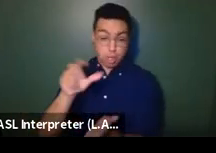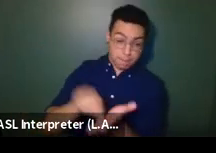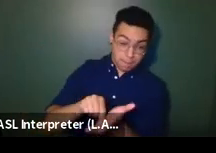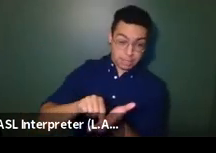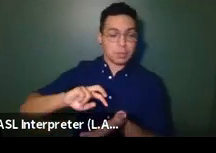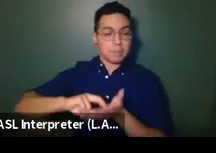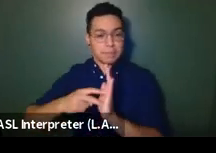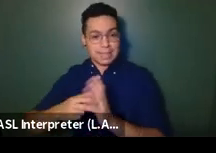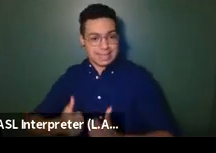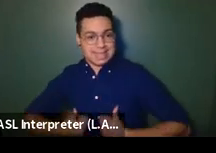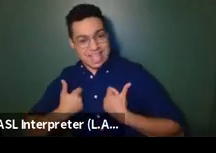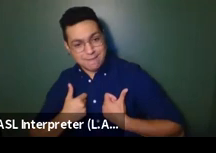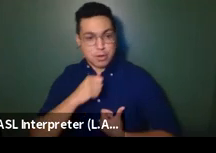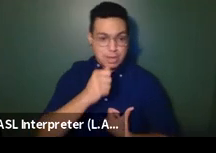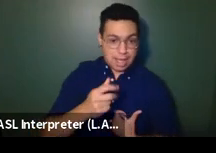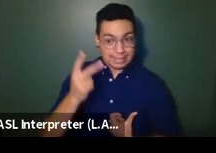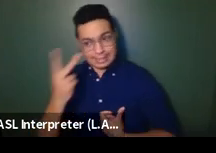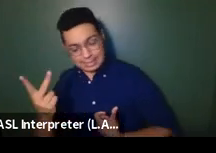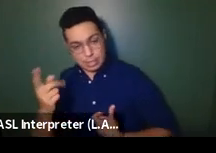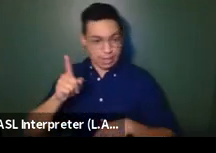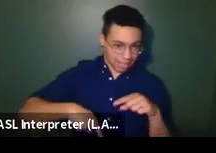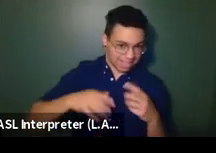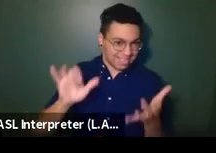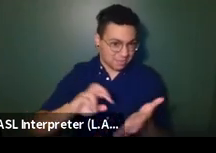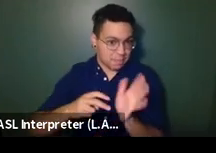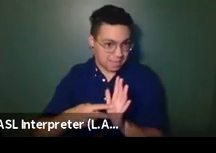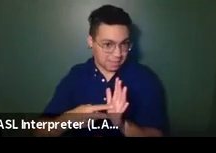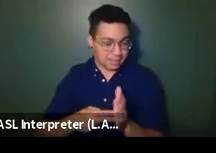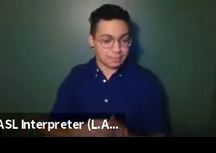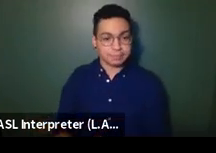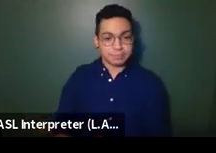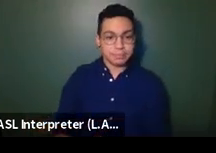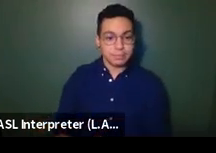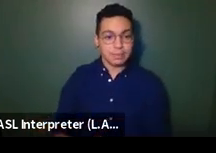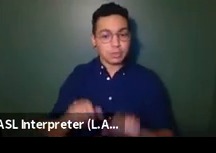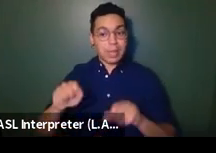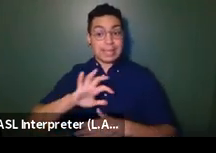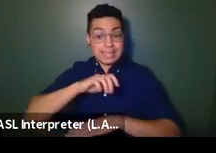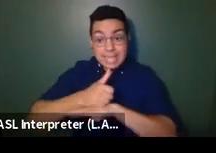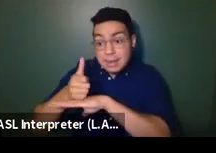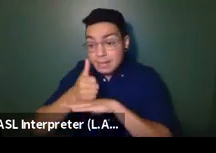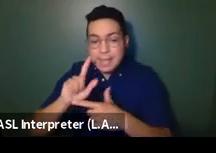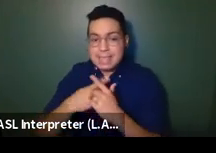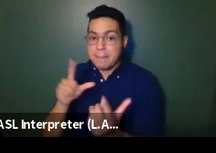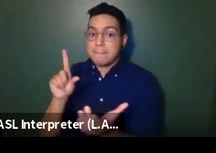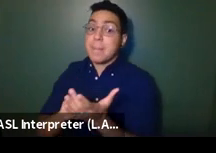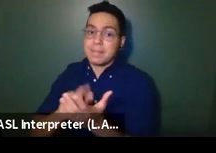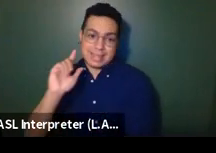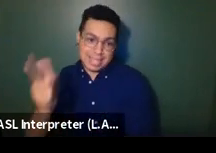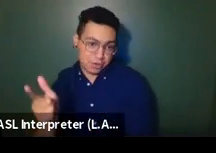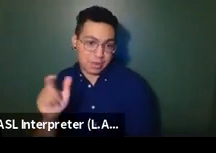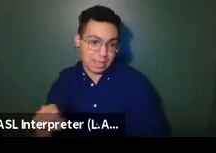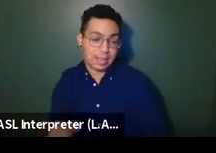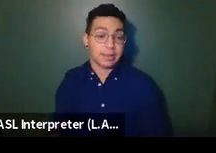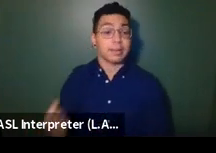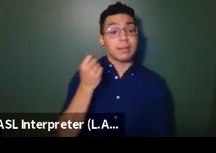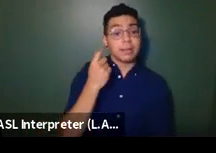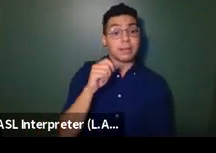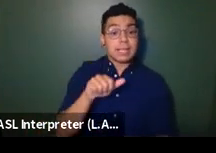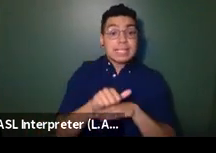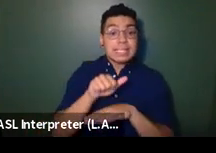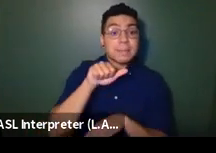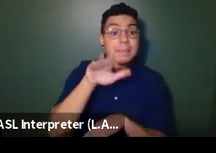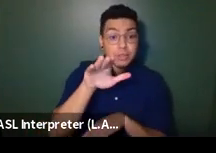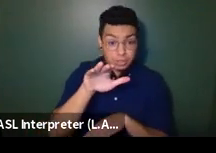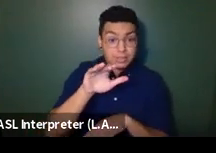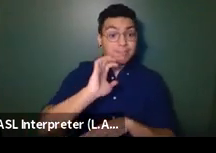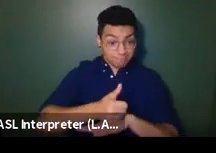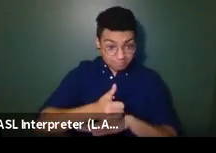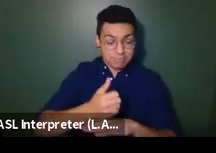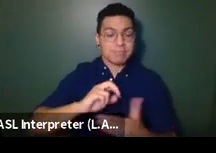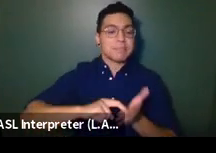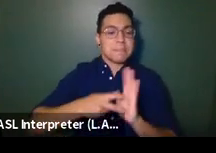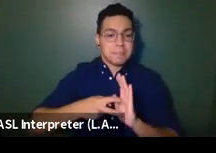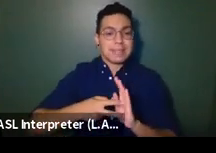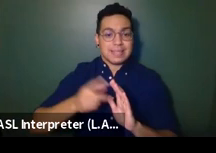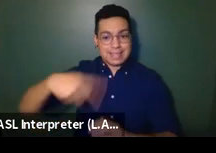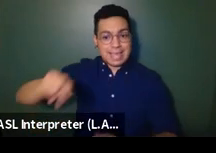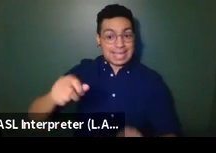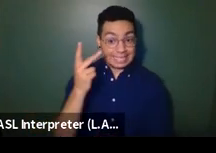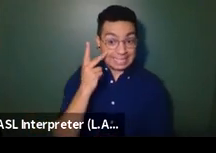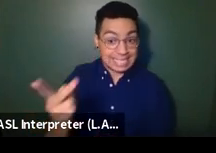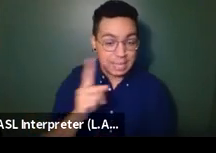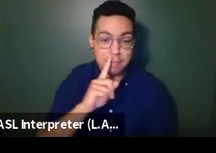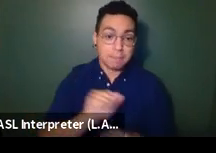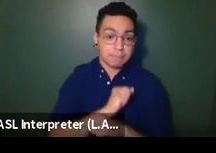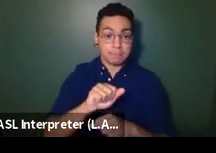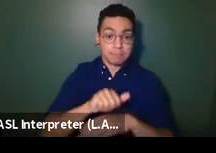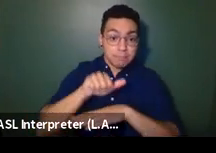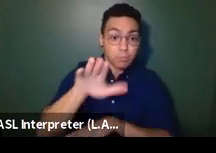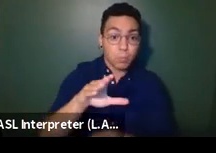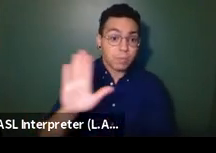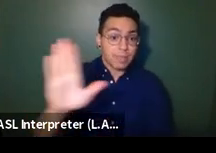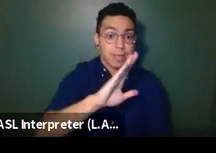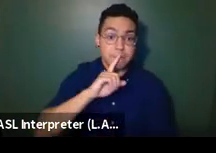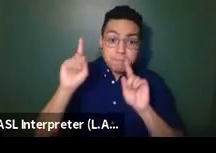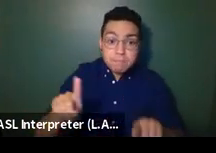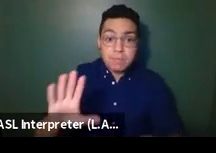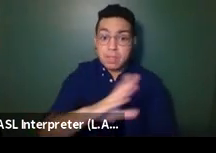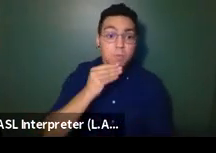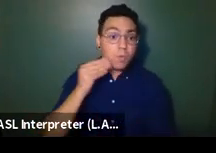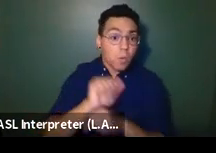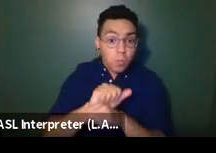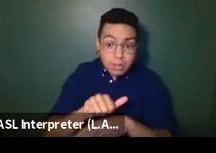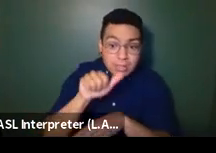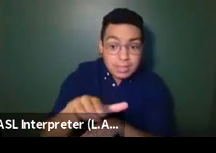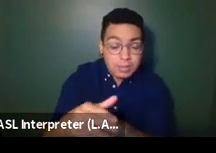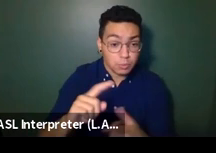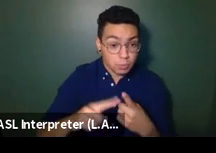ESD 189 - Amy Colburn: If I just want to get it ready. I can always publish it later submissions enabled means that if you have that turned off, students can see it but they can't actually submit any assignments and then lock means that if you have this if you turn on lock.